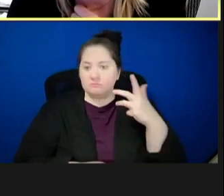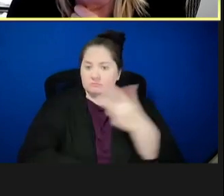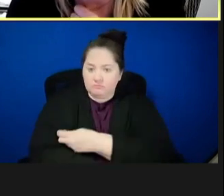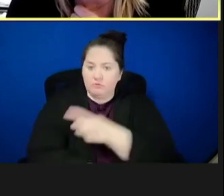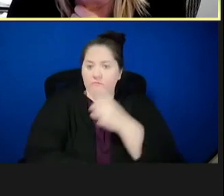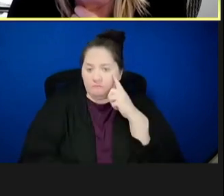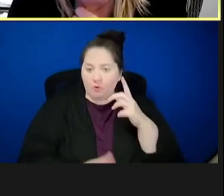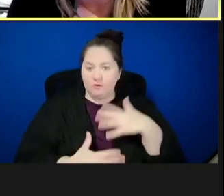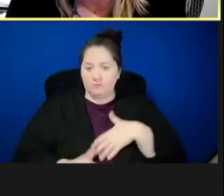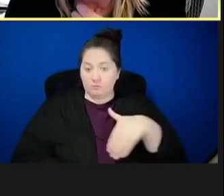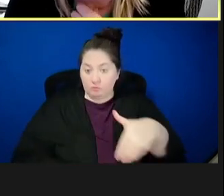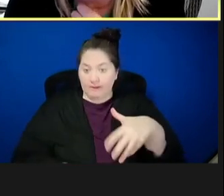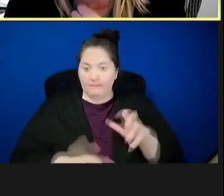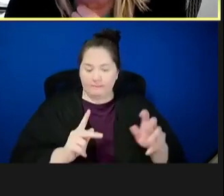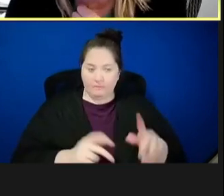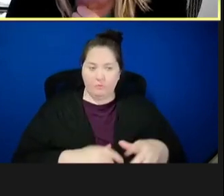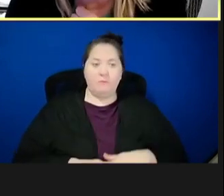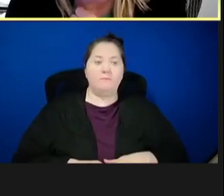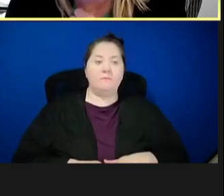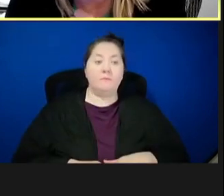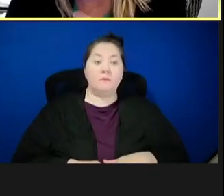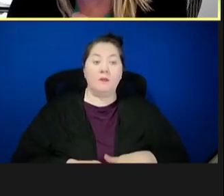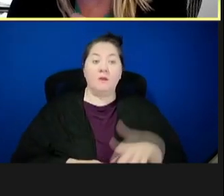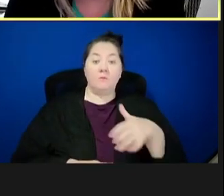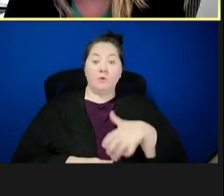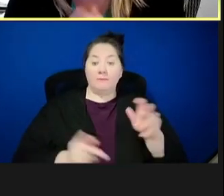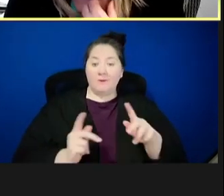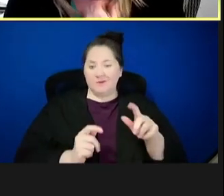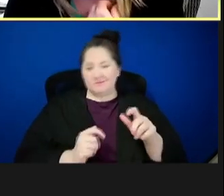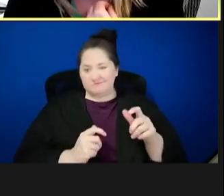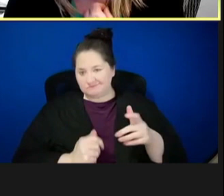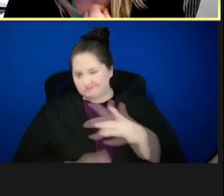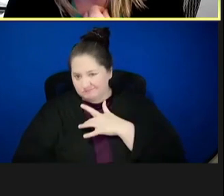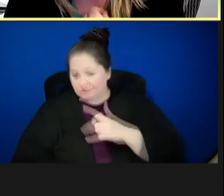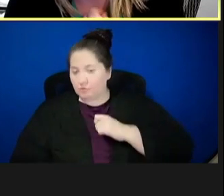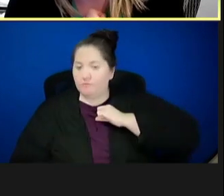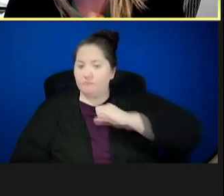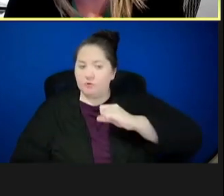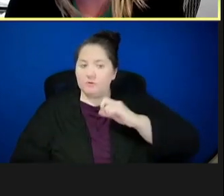perceived that more pregnant people tend to refuse influenza vaccine as compared to Tdap,